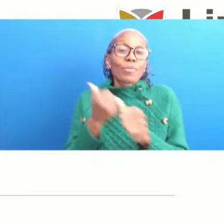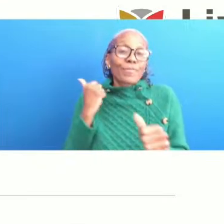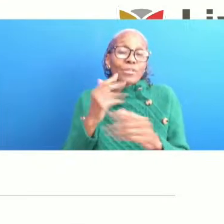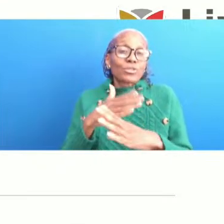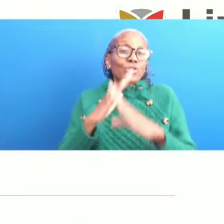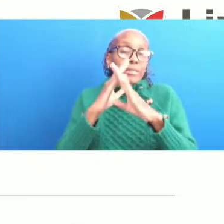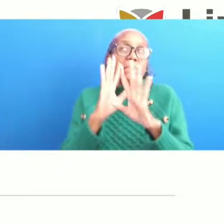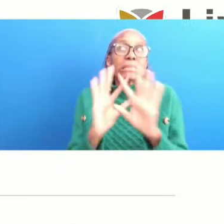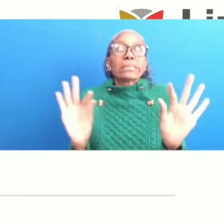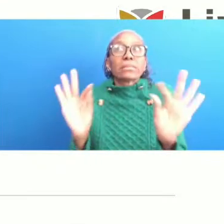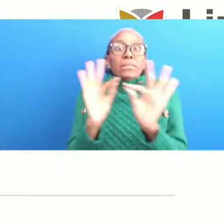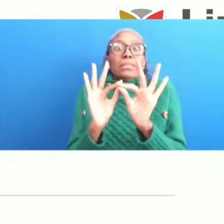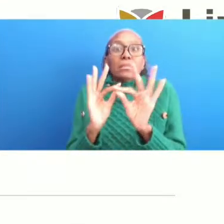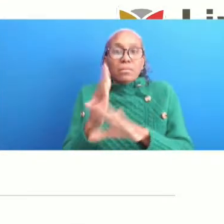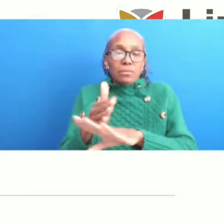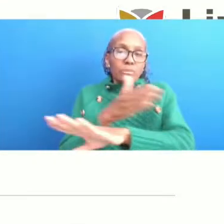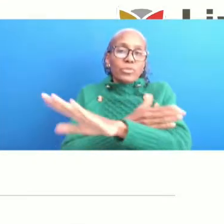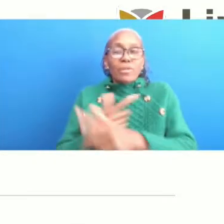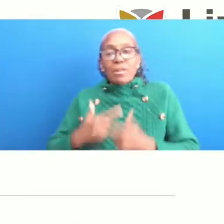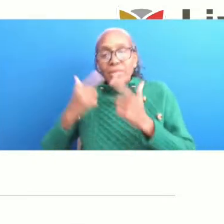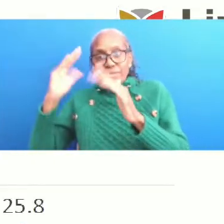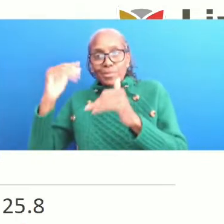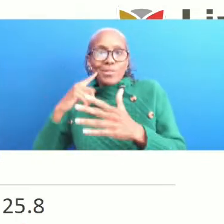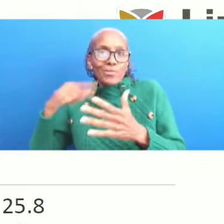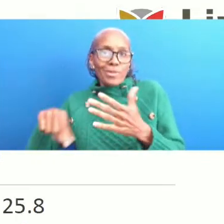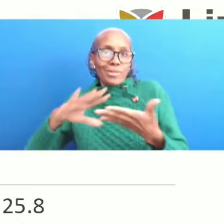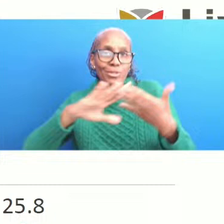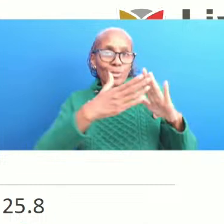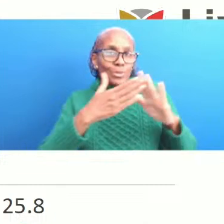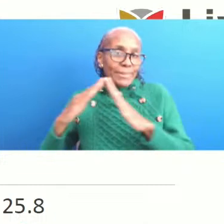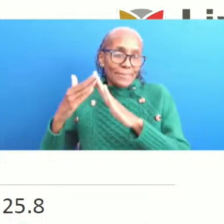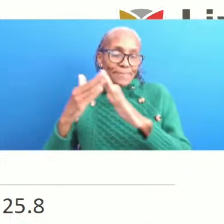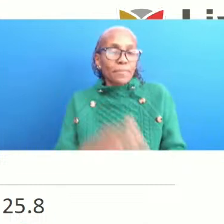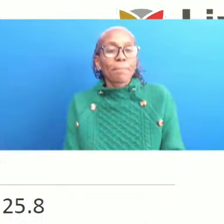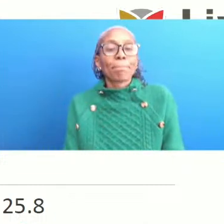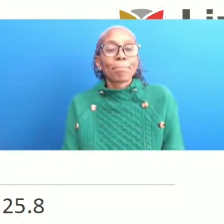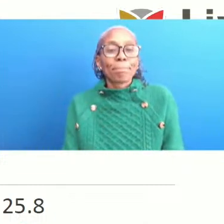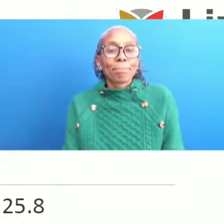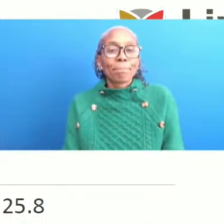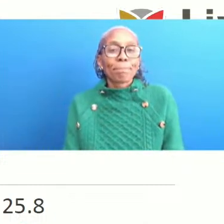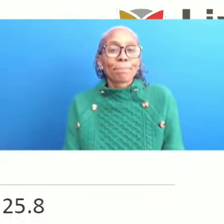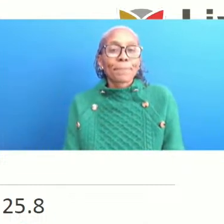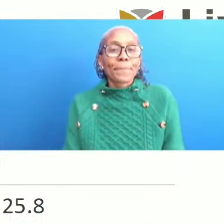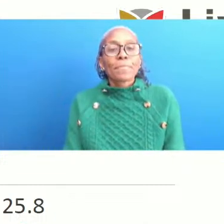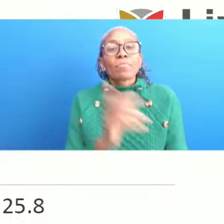TOBACCO PREVENTION IS A KEY A